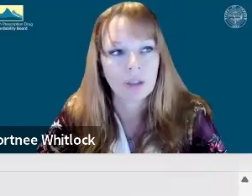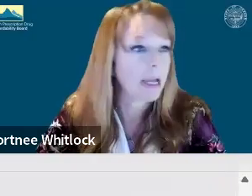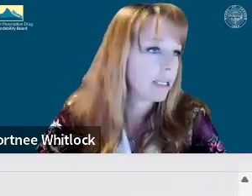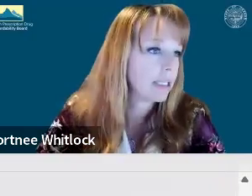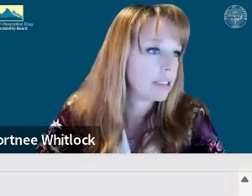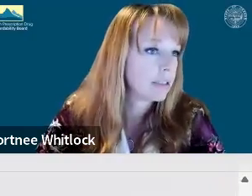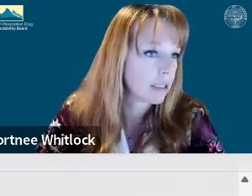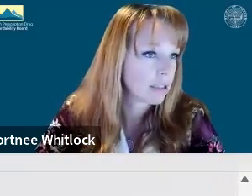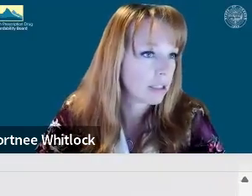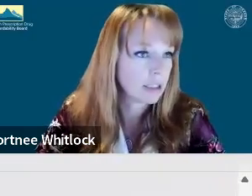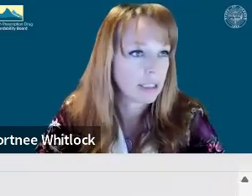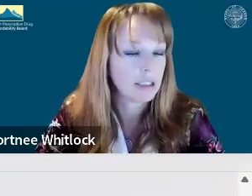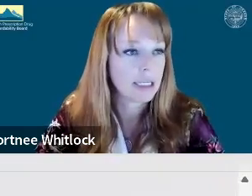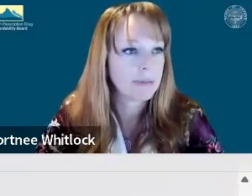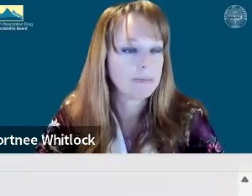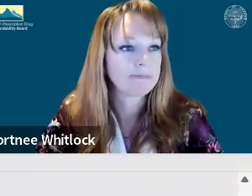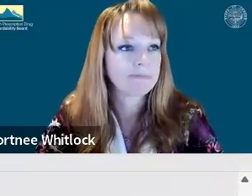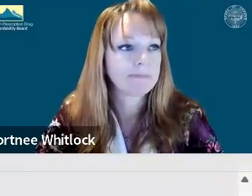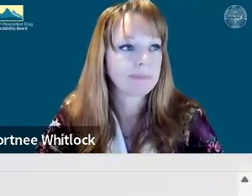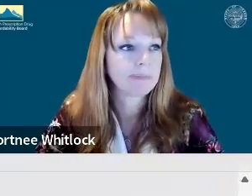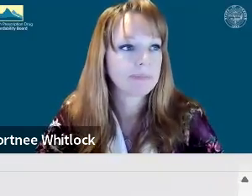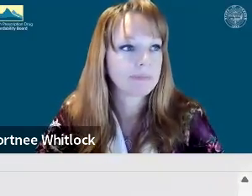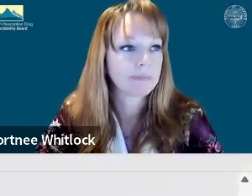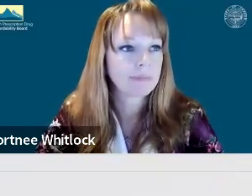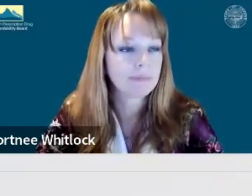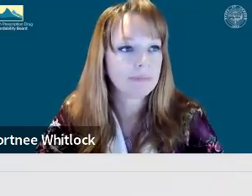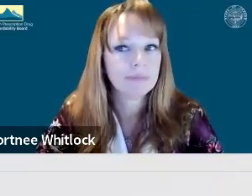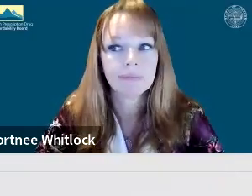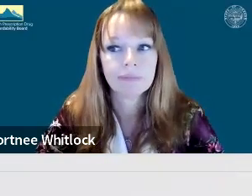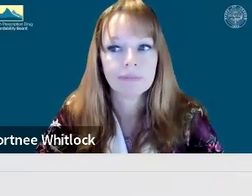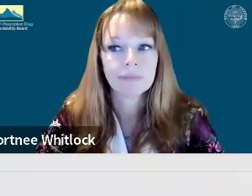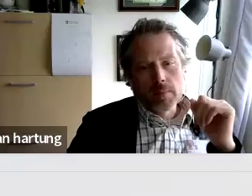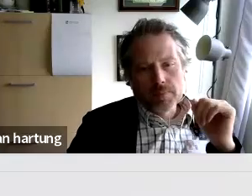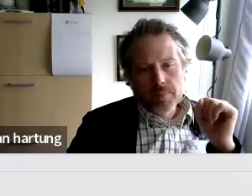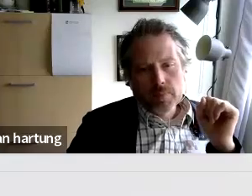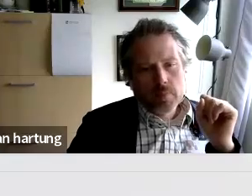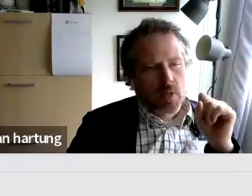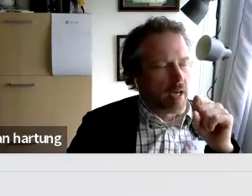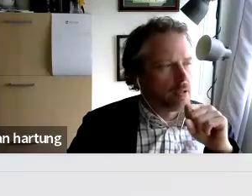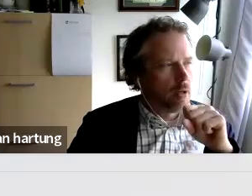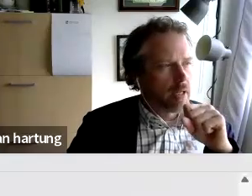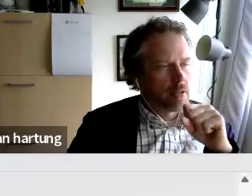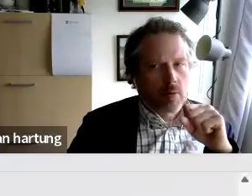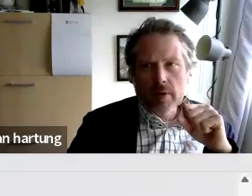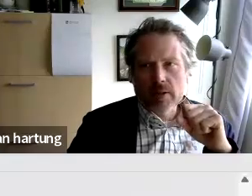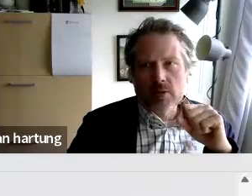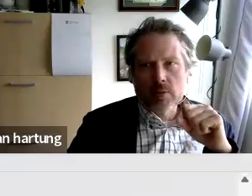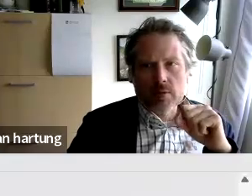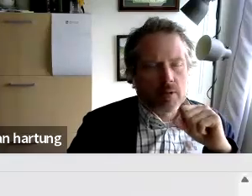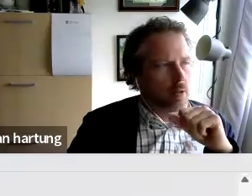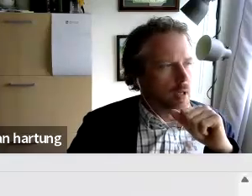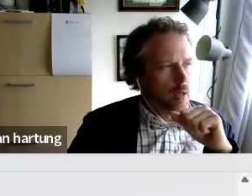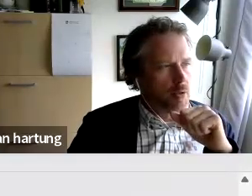material packet. And Dr. Hart tongue I see your hand up. Um yeah, so I guess as you work with